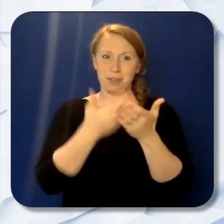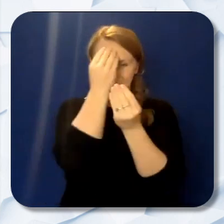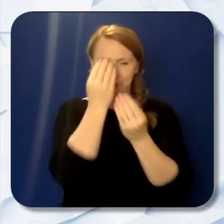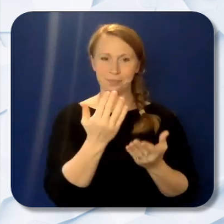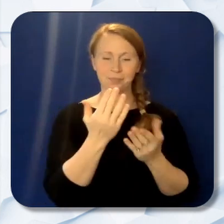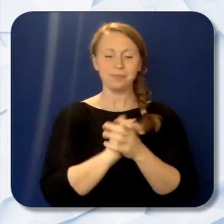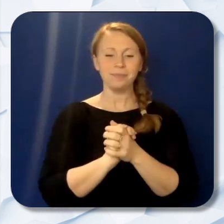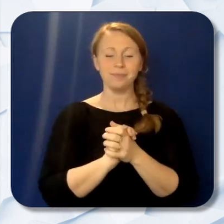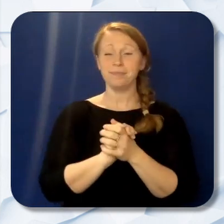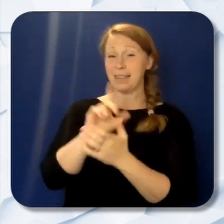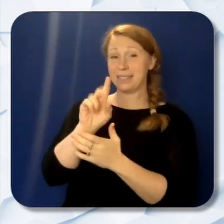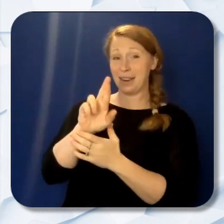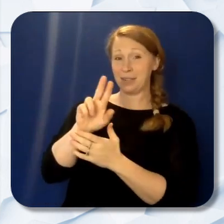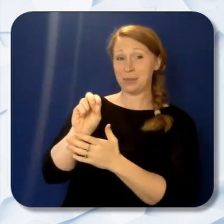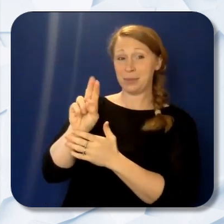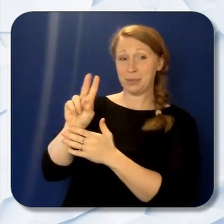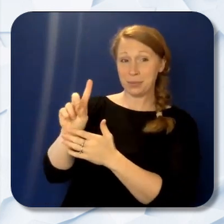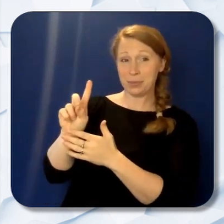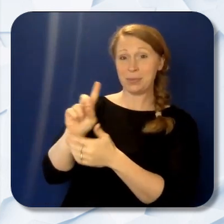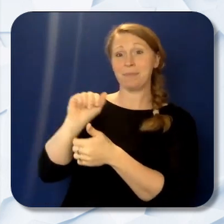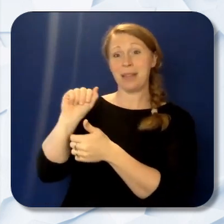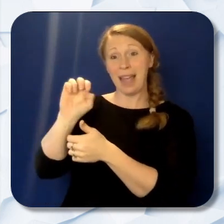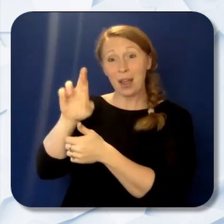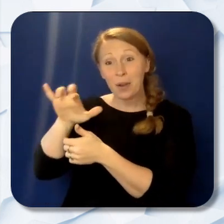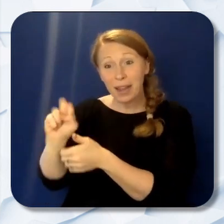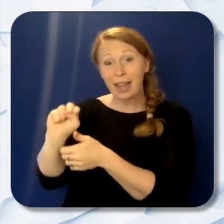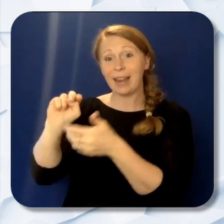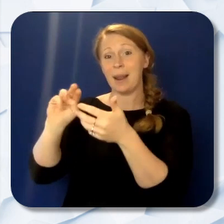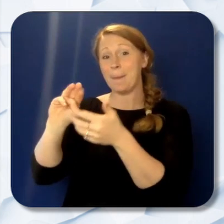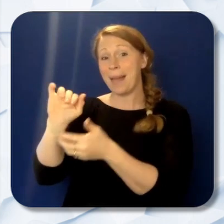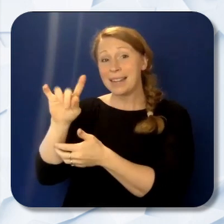to Dr. Sud and to Erin and to Madison, and of course, uh Laura, thank you.